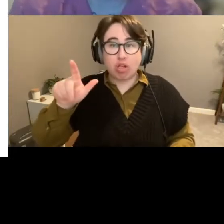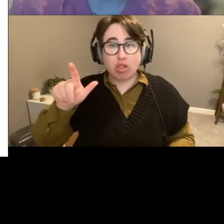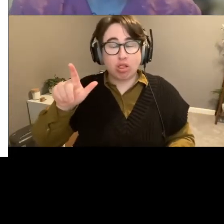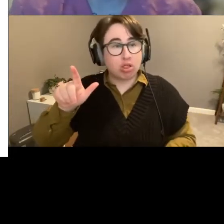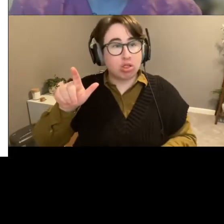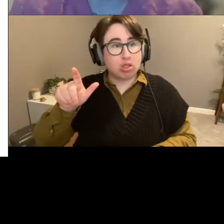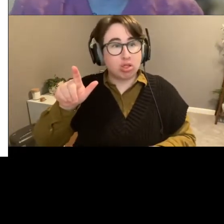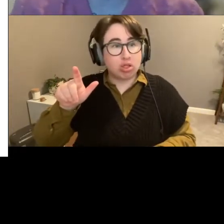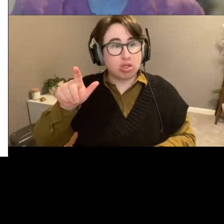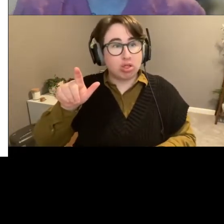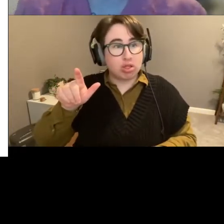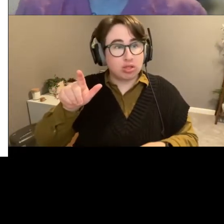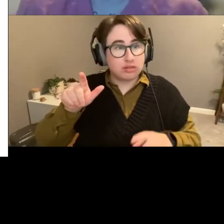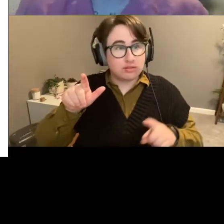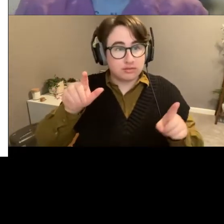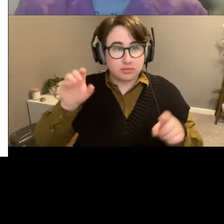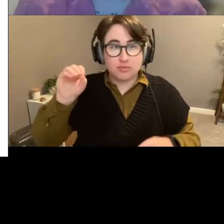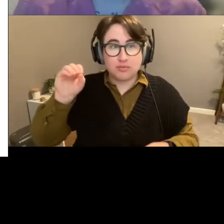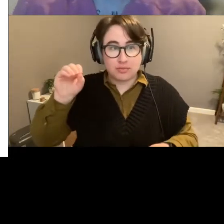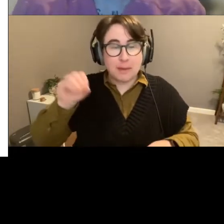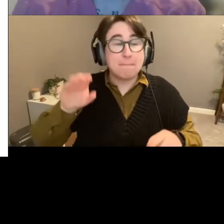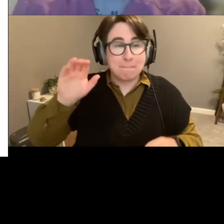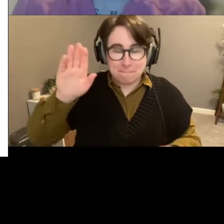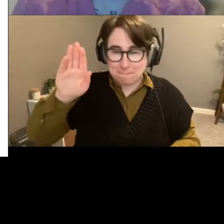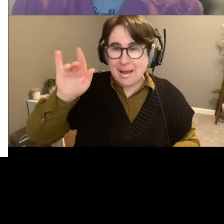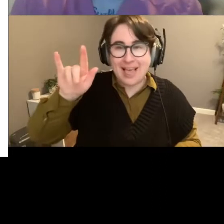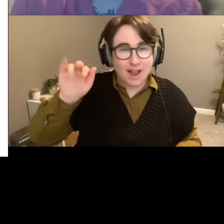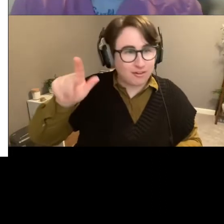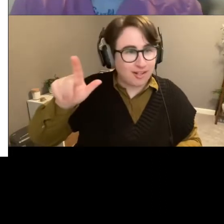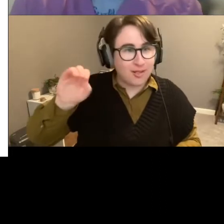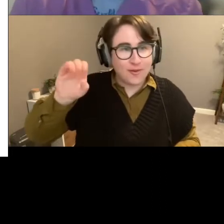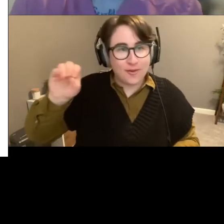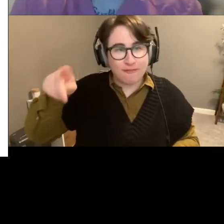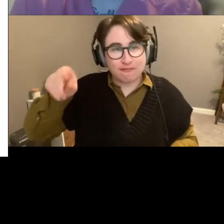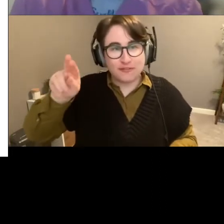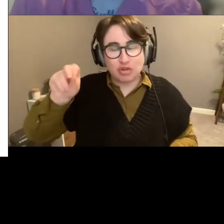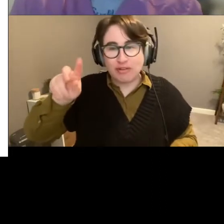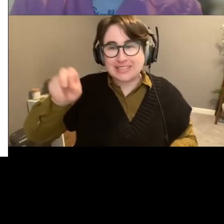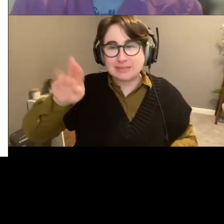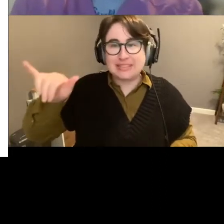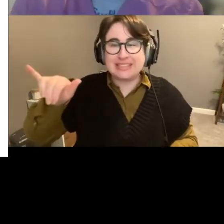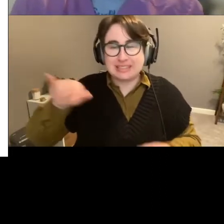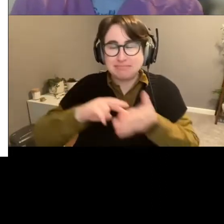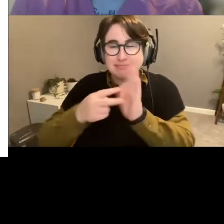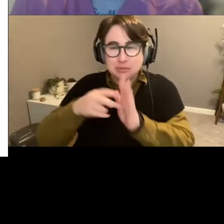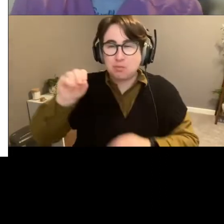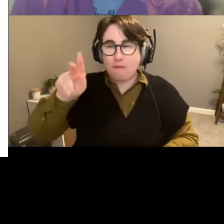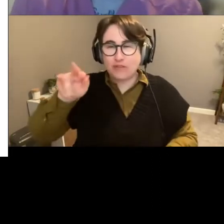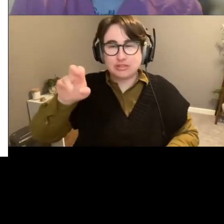for having your ovaries removed. And other considerations is that, like I said,